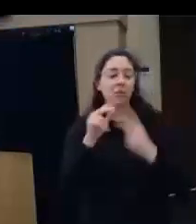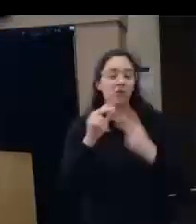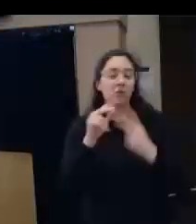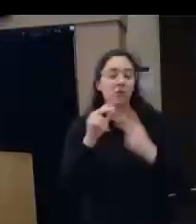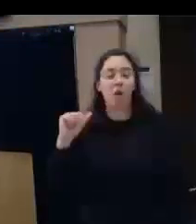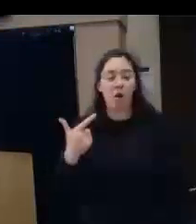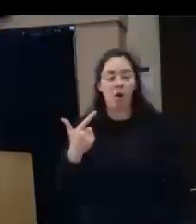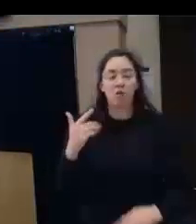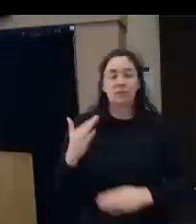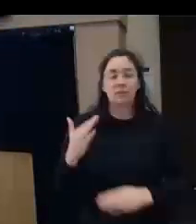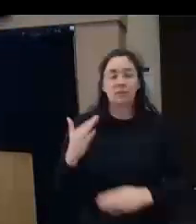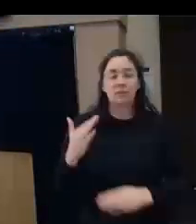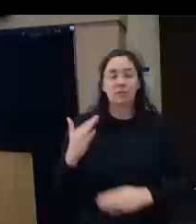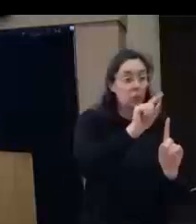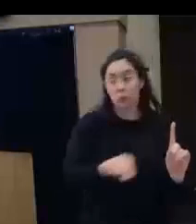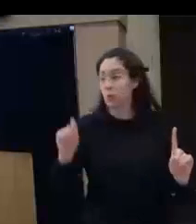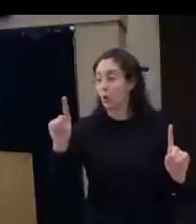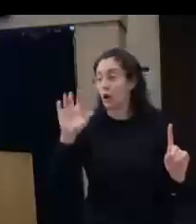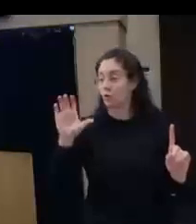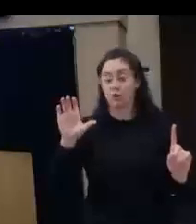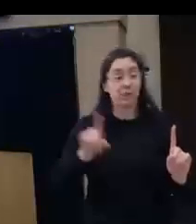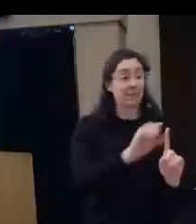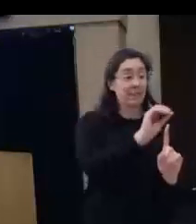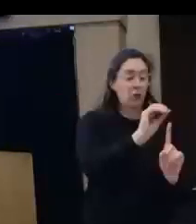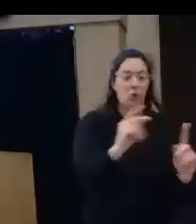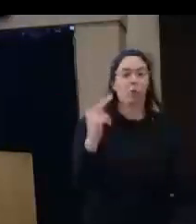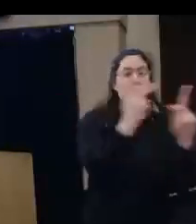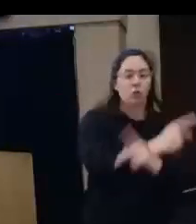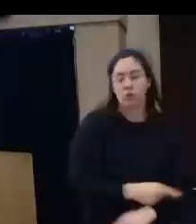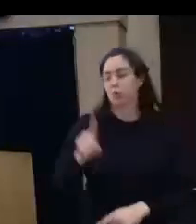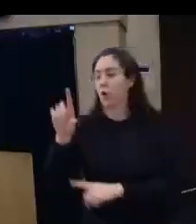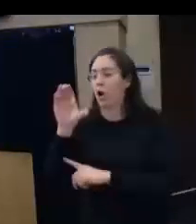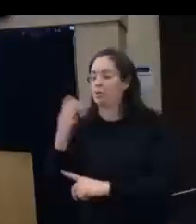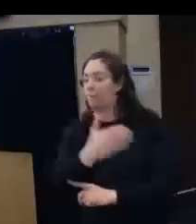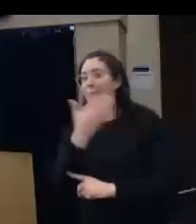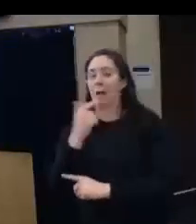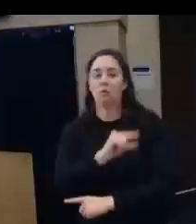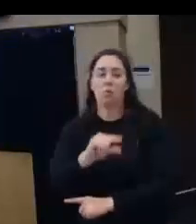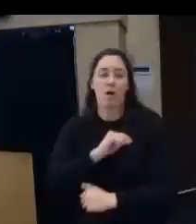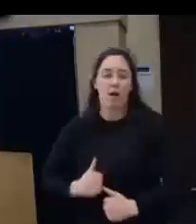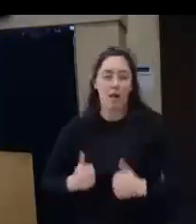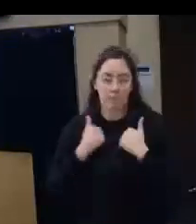from Z to 100 where zero is um worst and 100 is best imaginable quality of life and we have the